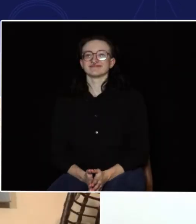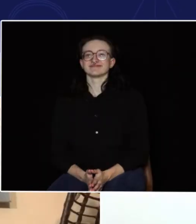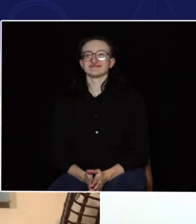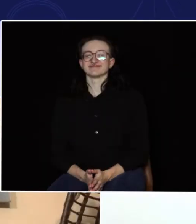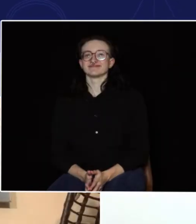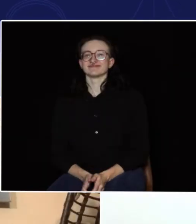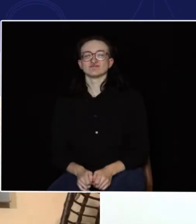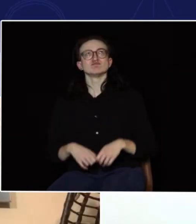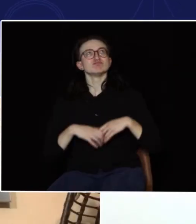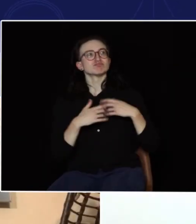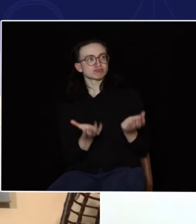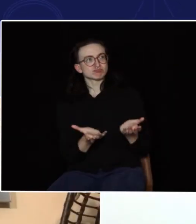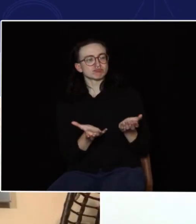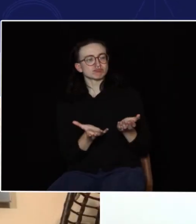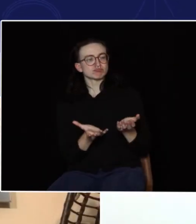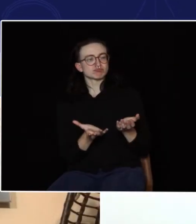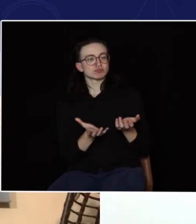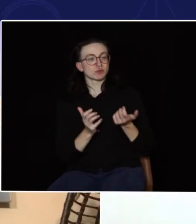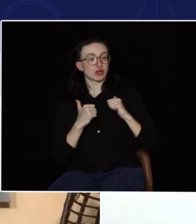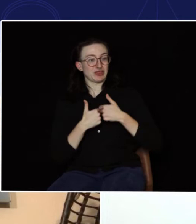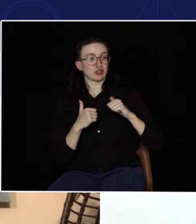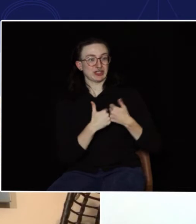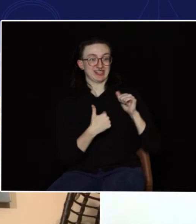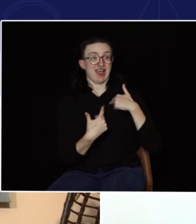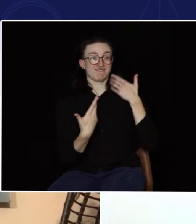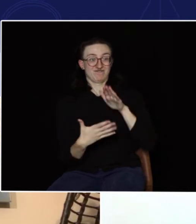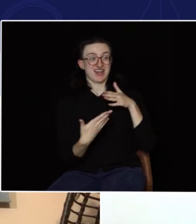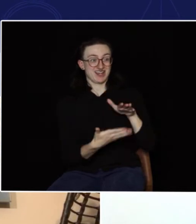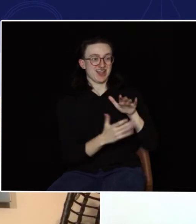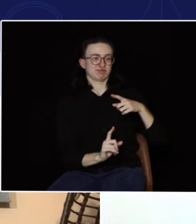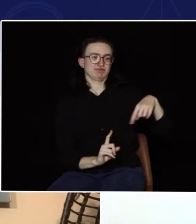[WILLIAMS:] Um... Challenges I’m most proud of...